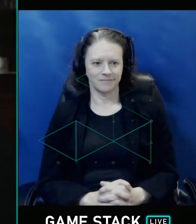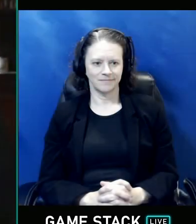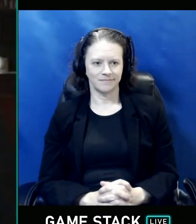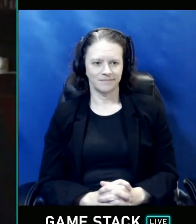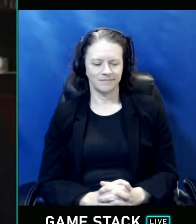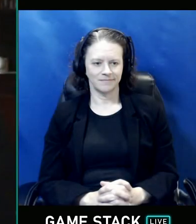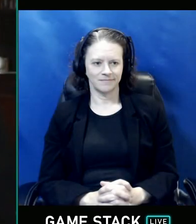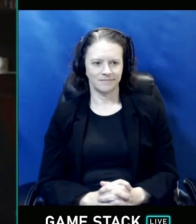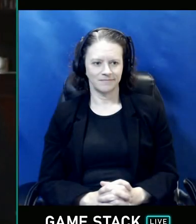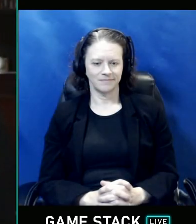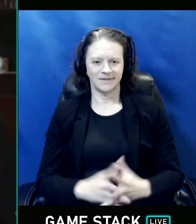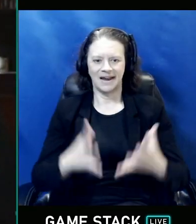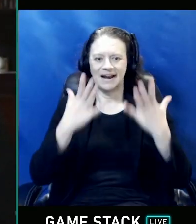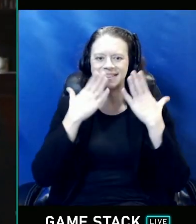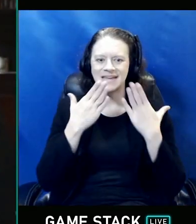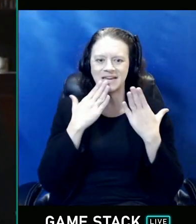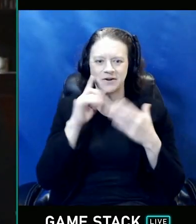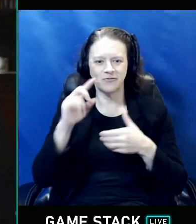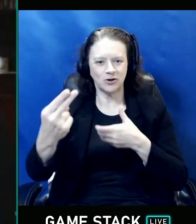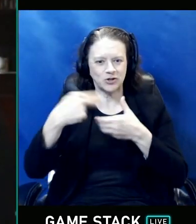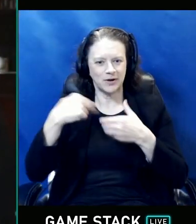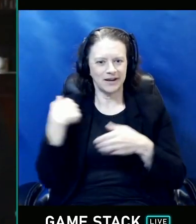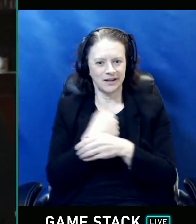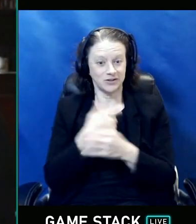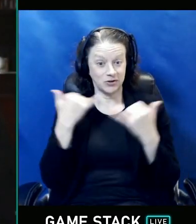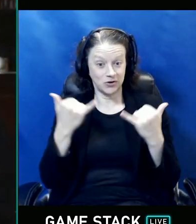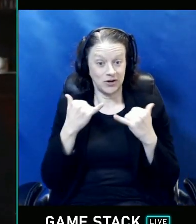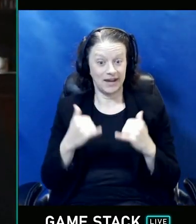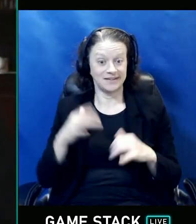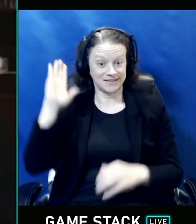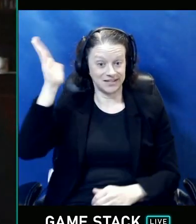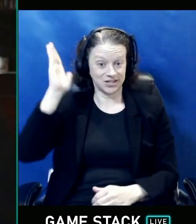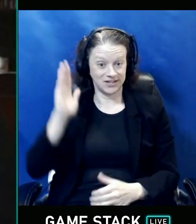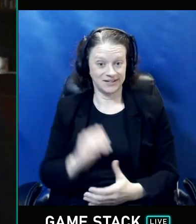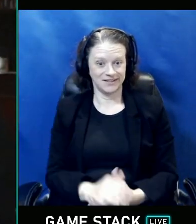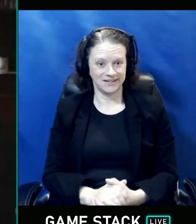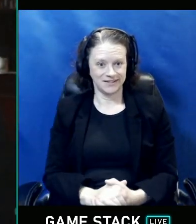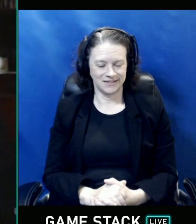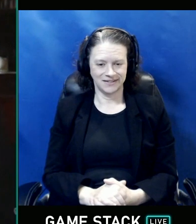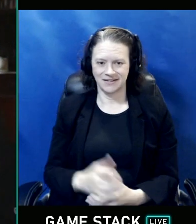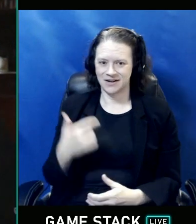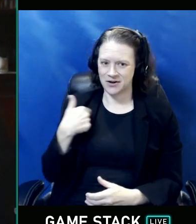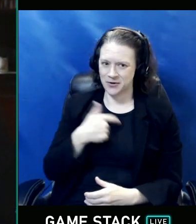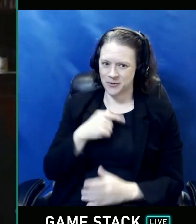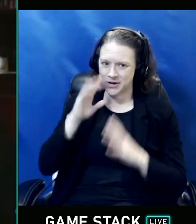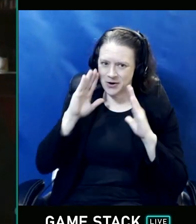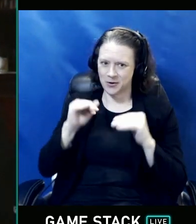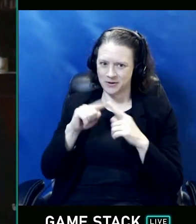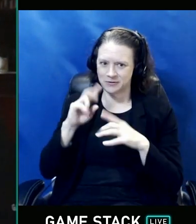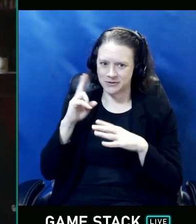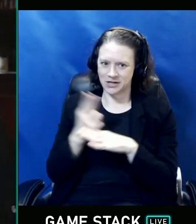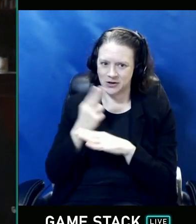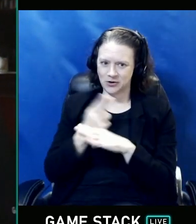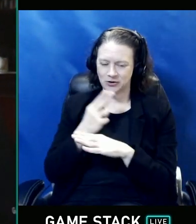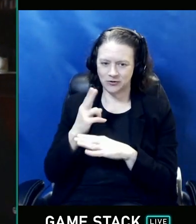Thank you for joining us in today's session. We hope this was a useful look at how we optimized Minecraft